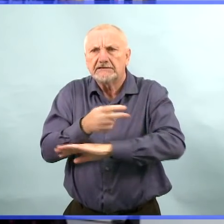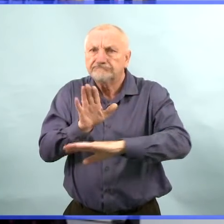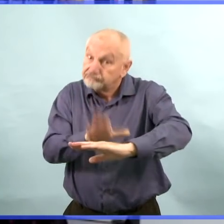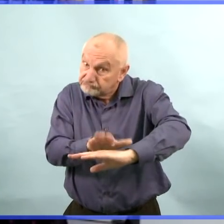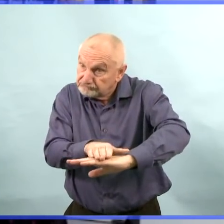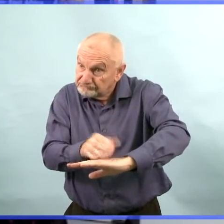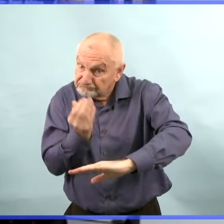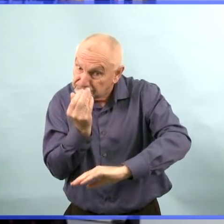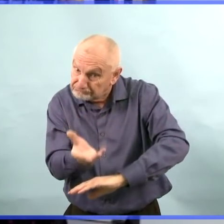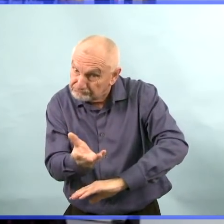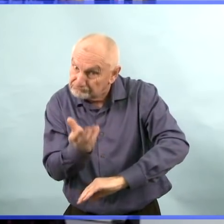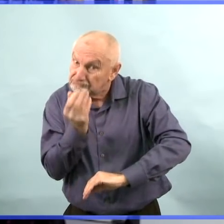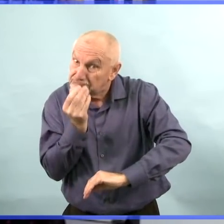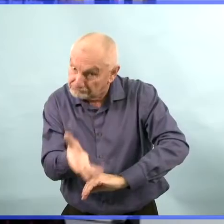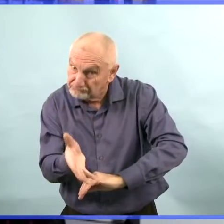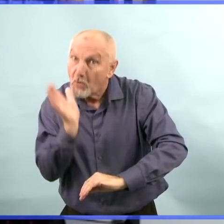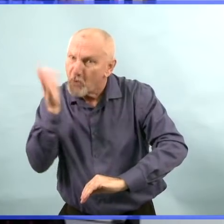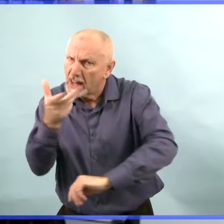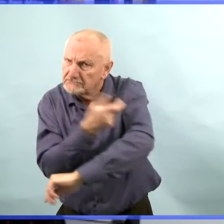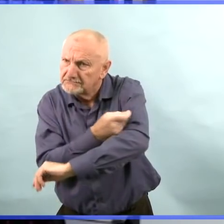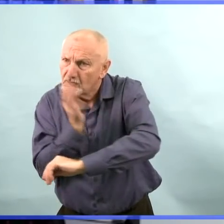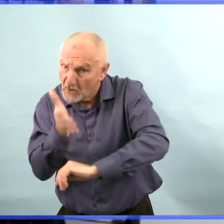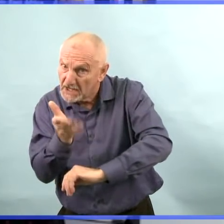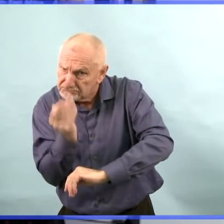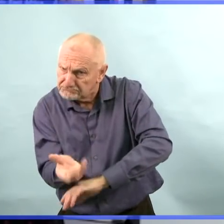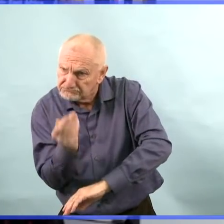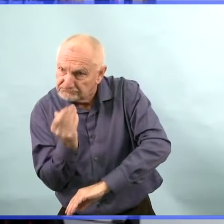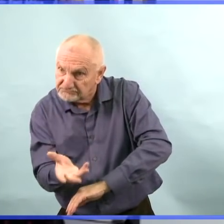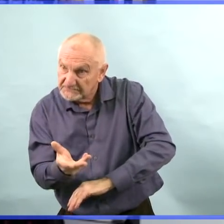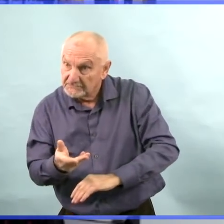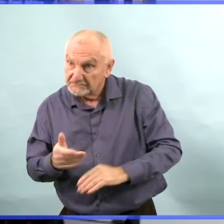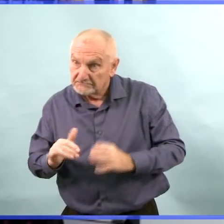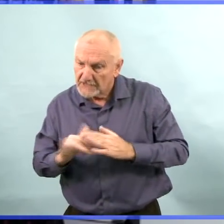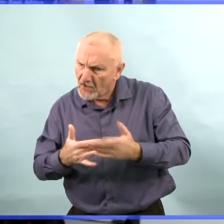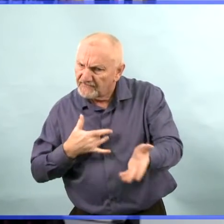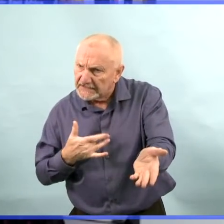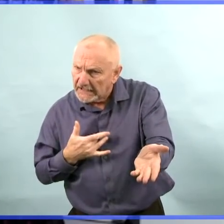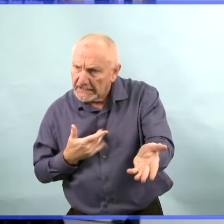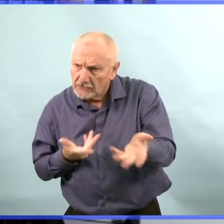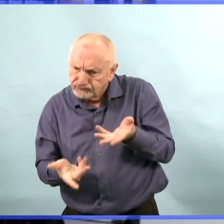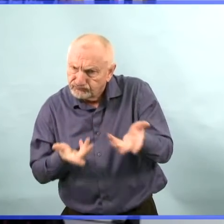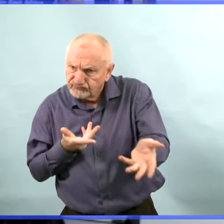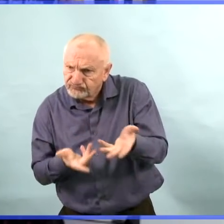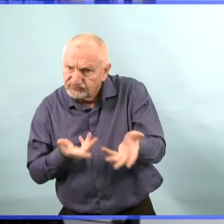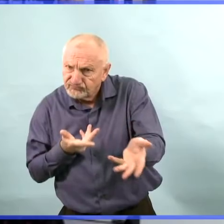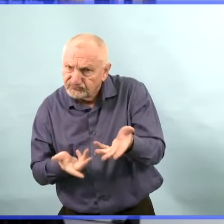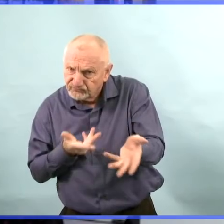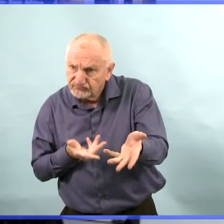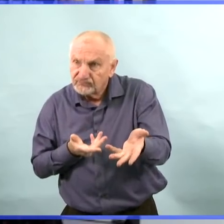asking kids to share how they're feeling about it builds trust and a feeling of safety inviting